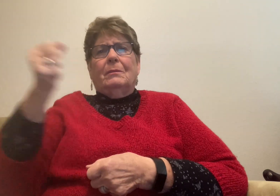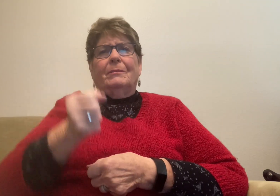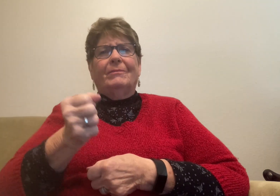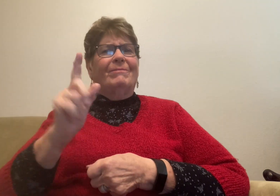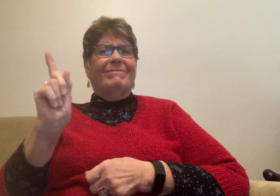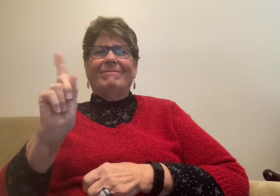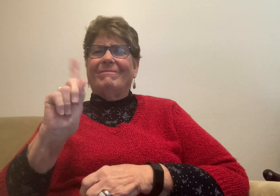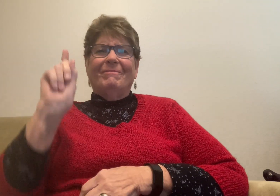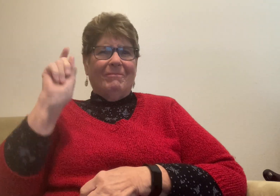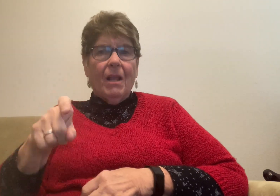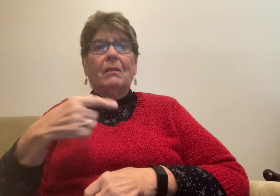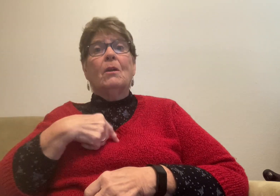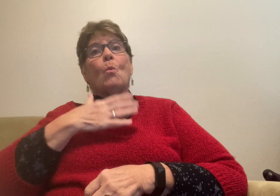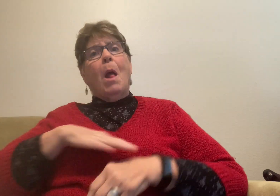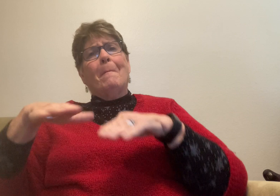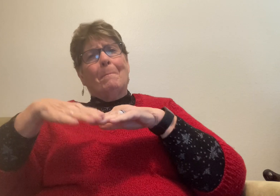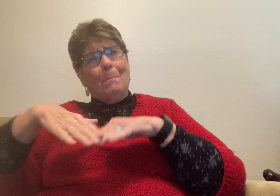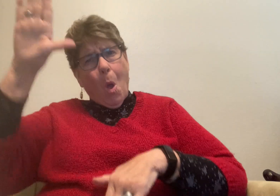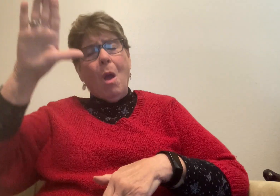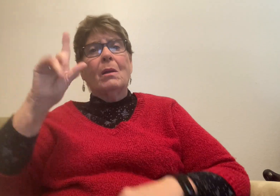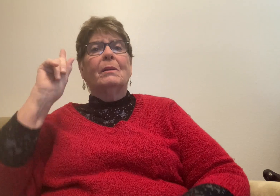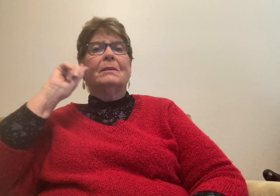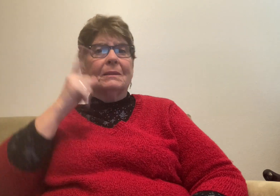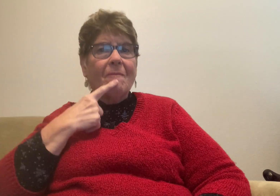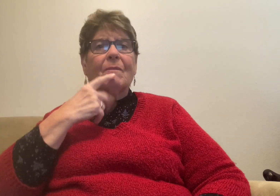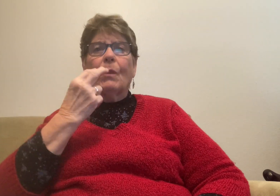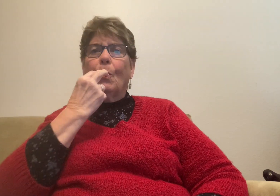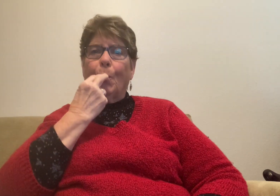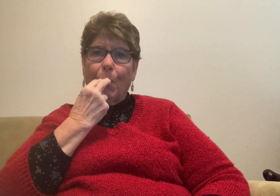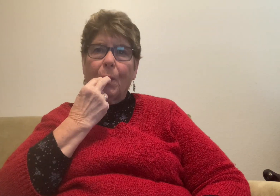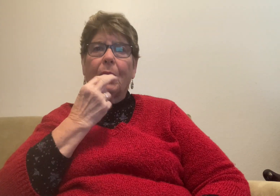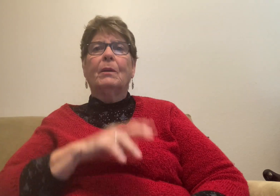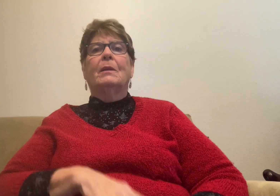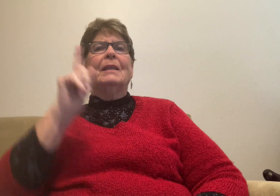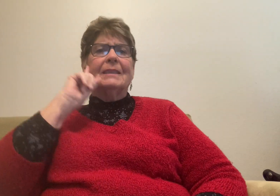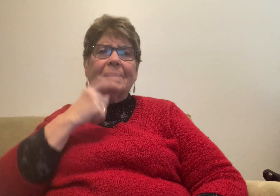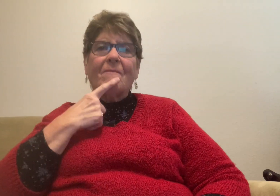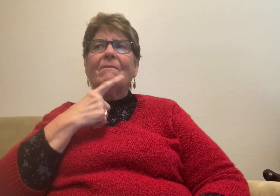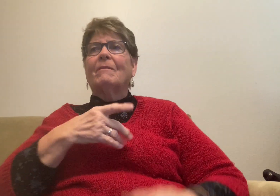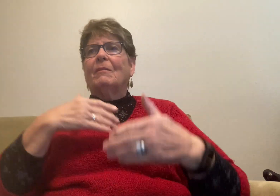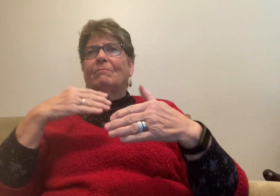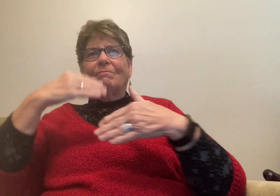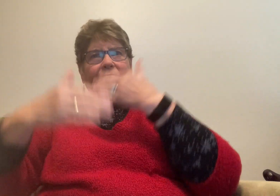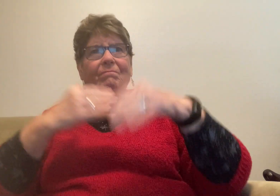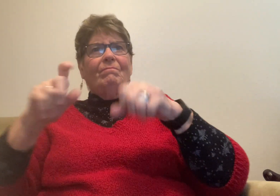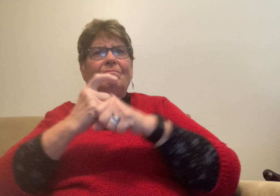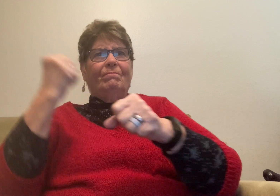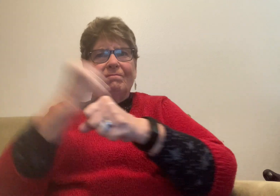and use of more Deaf referees and involve more Deaf people along